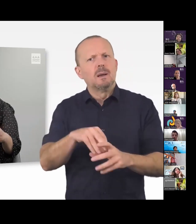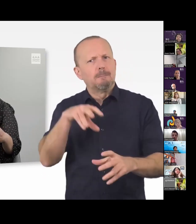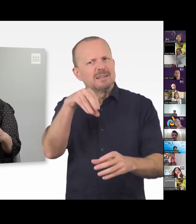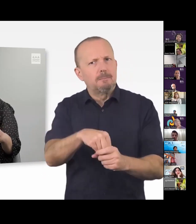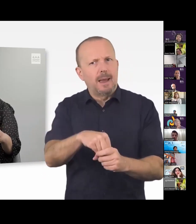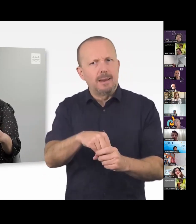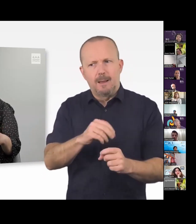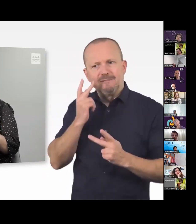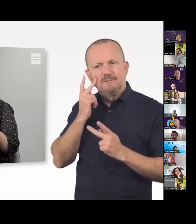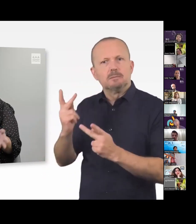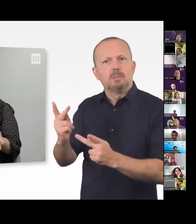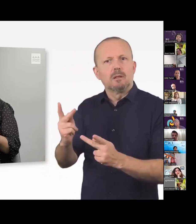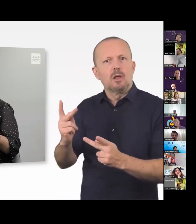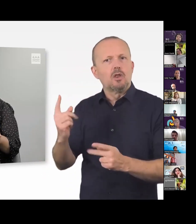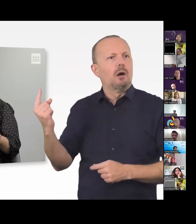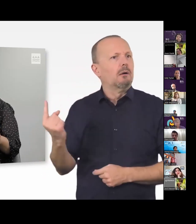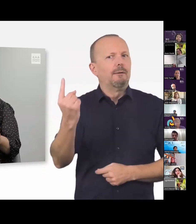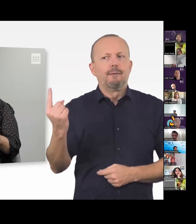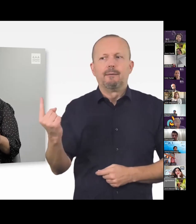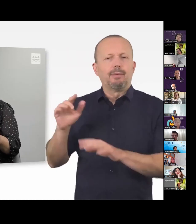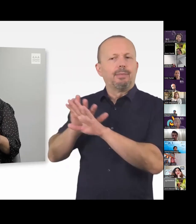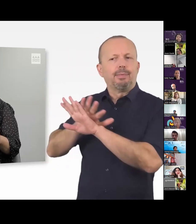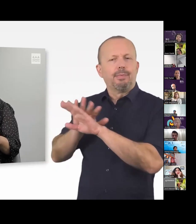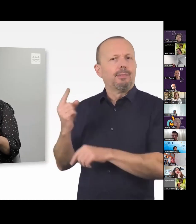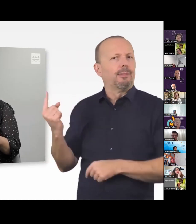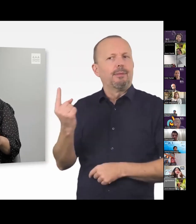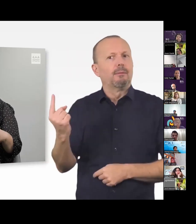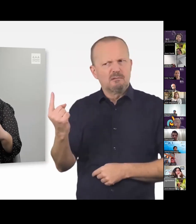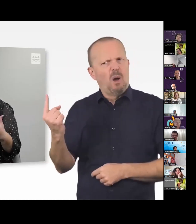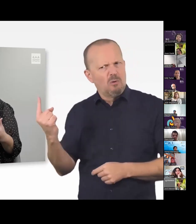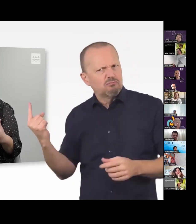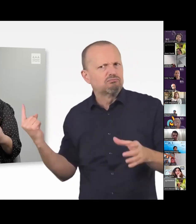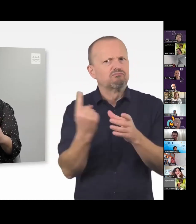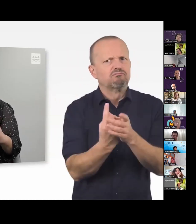and be visible in a classroom. And that people get to know her,